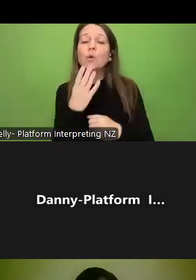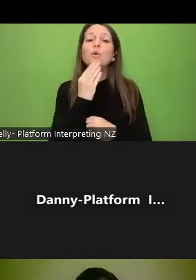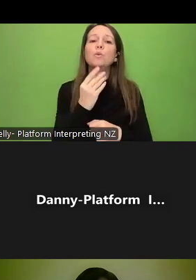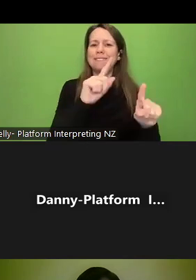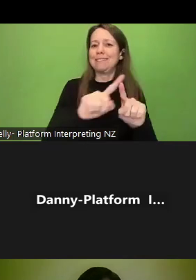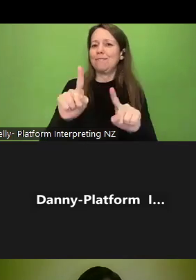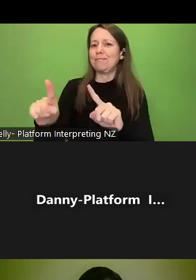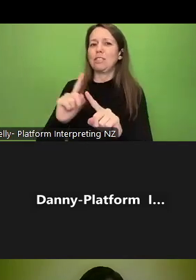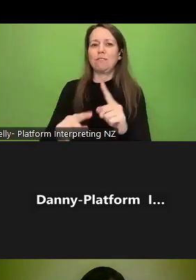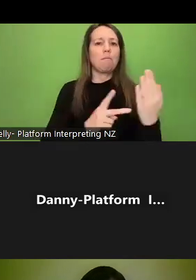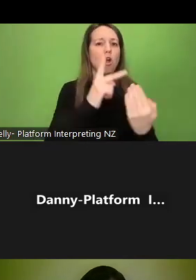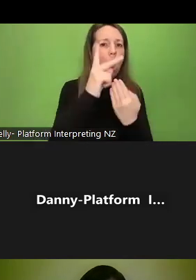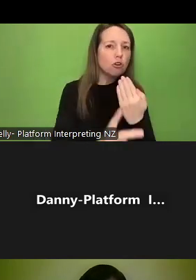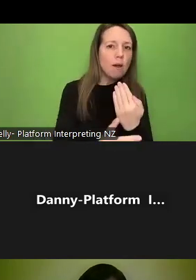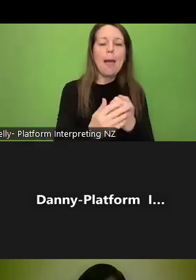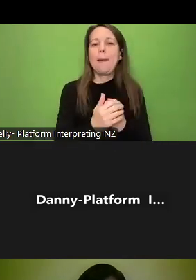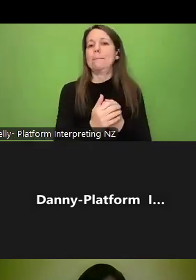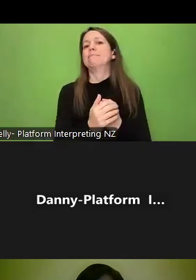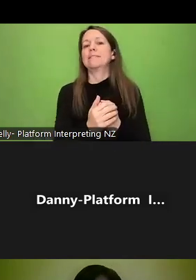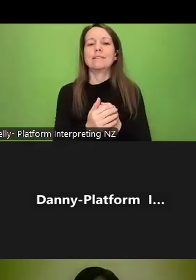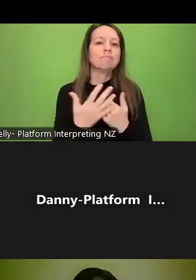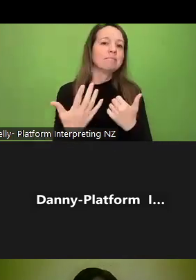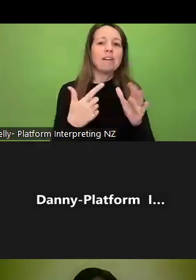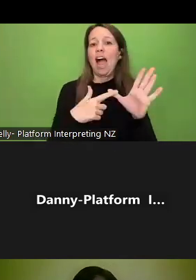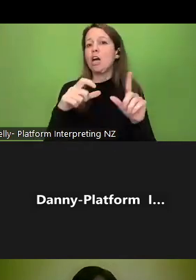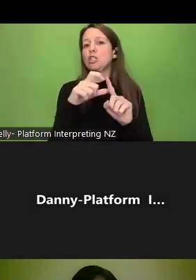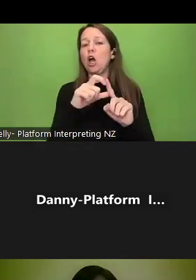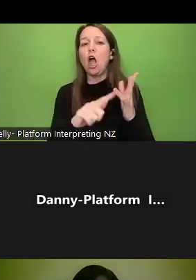On the left, I've got a screenshot from a welcome video.